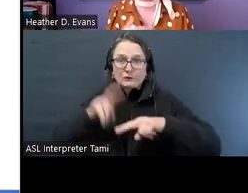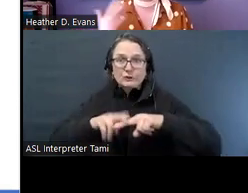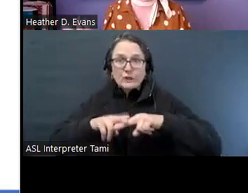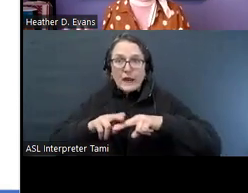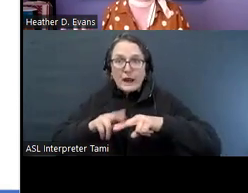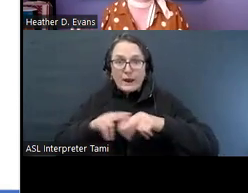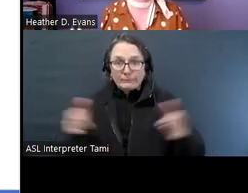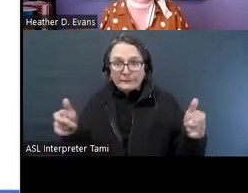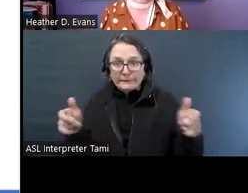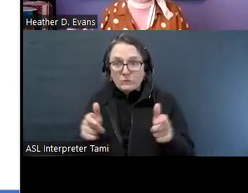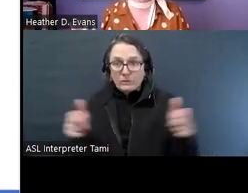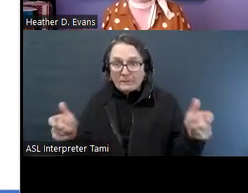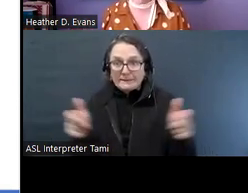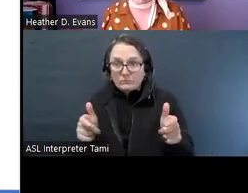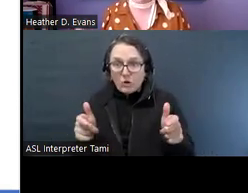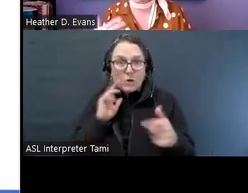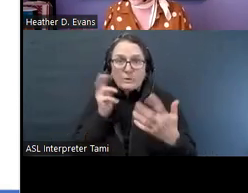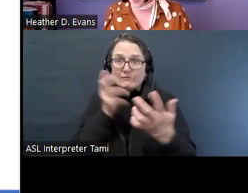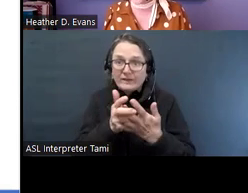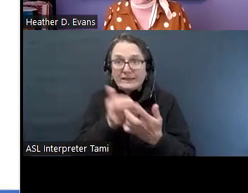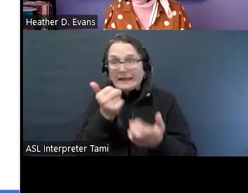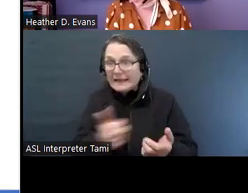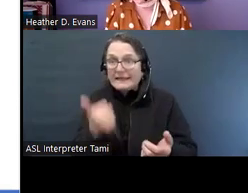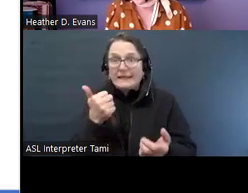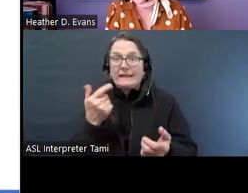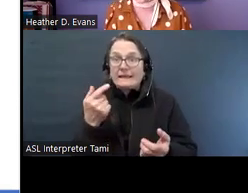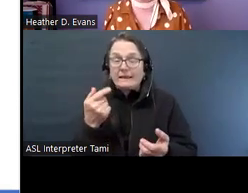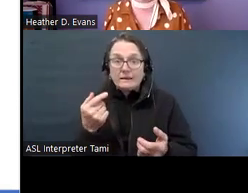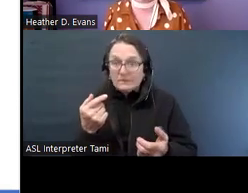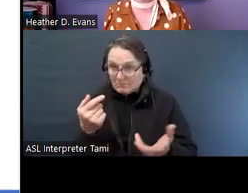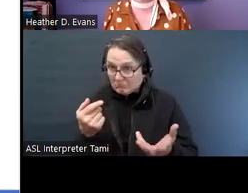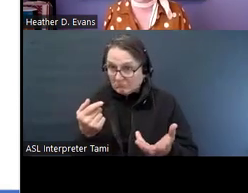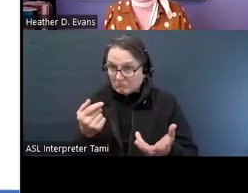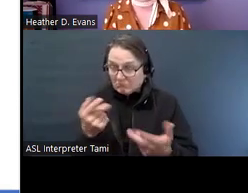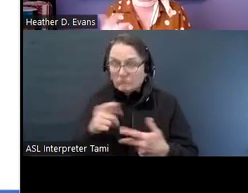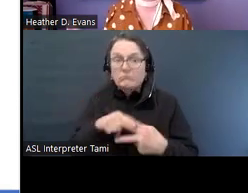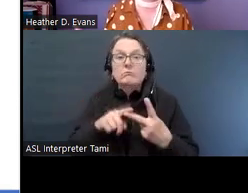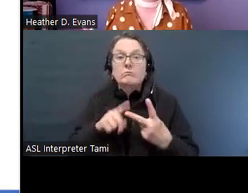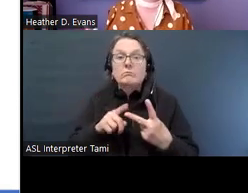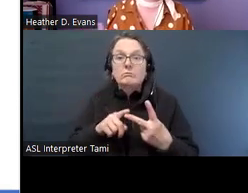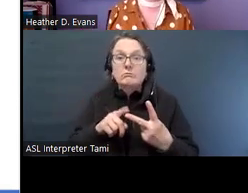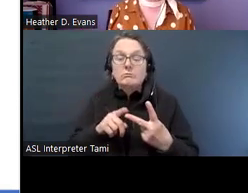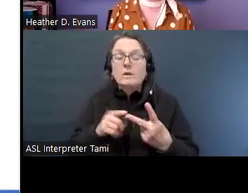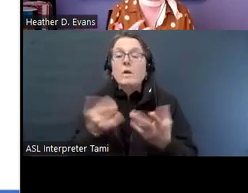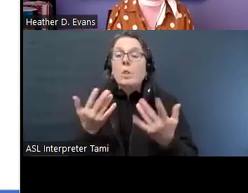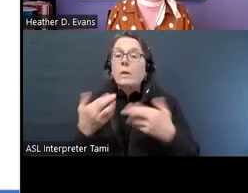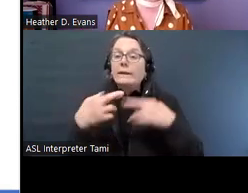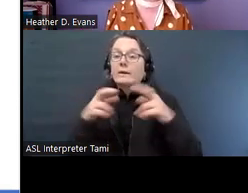Is the waiting room arranged in a way that will accommodate power wheelchairs? Is there somewhere for people who you, canes,